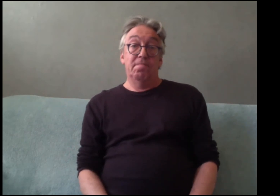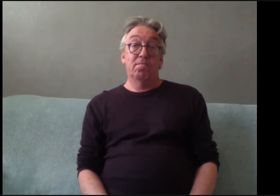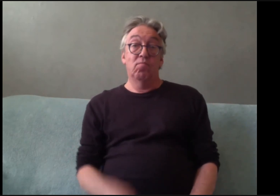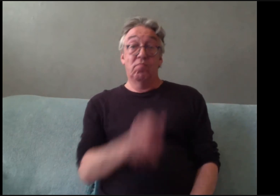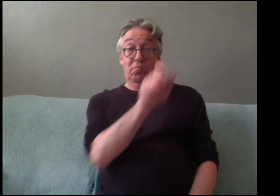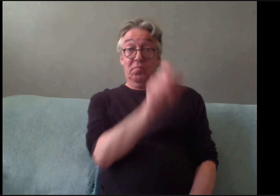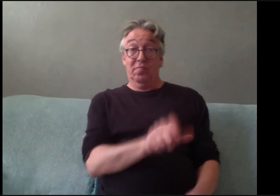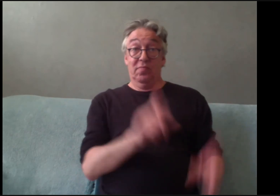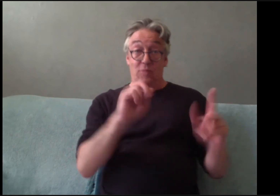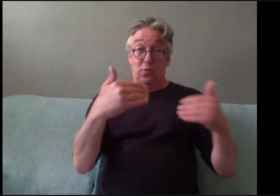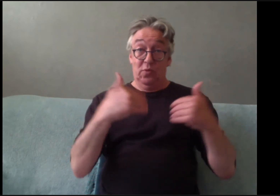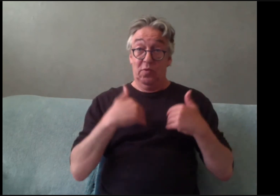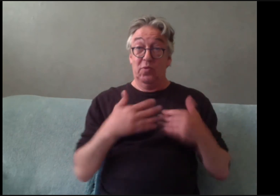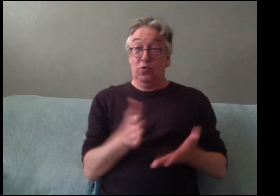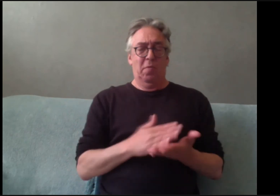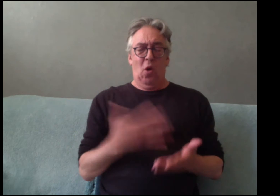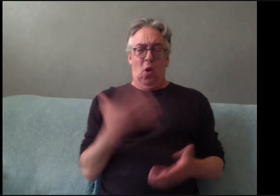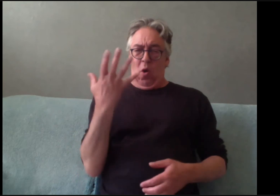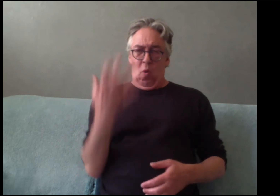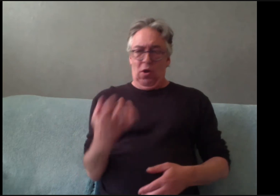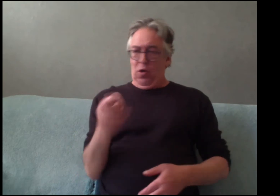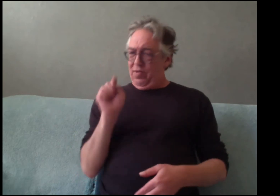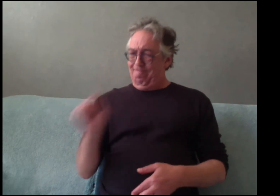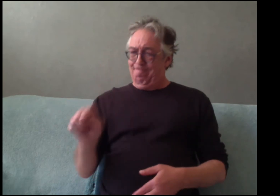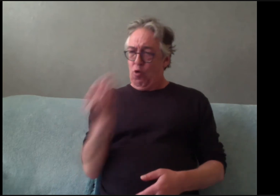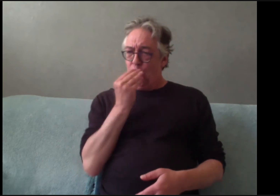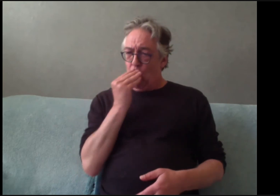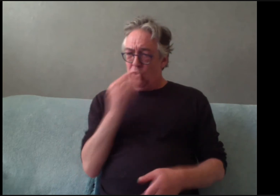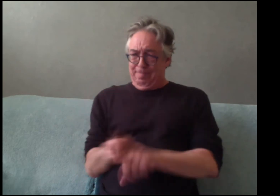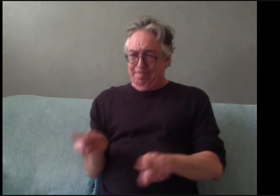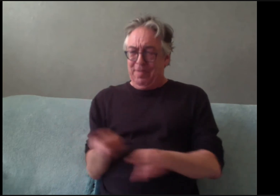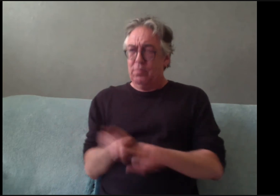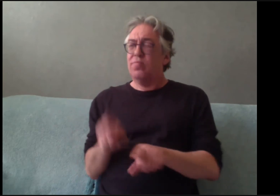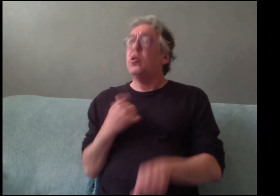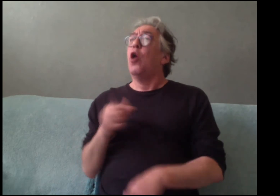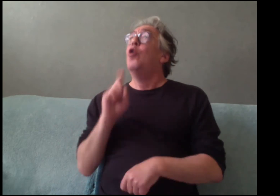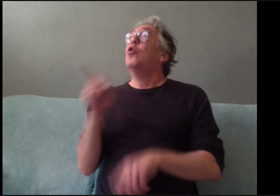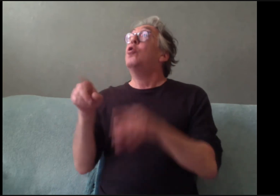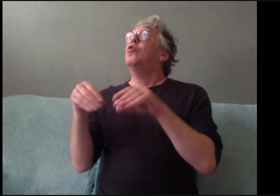for autistic people, or the fear of not finding what they usually eat